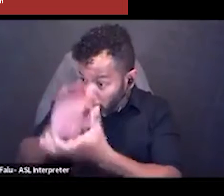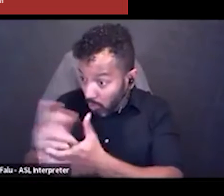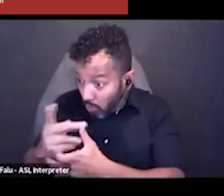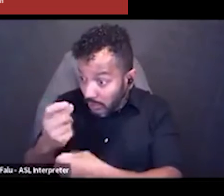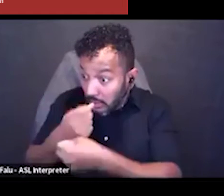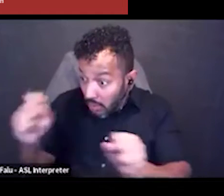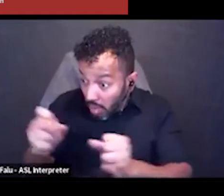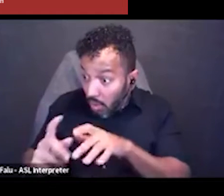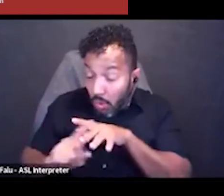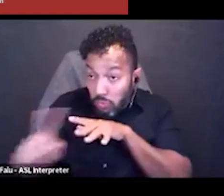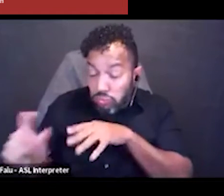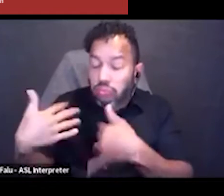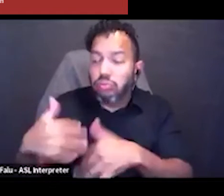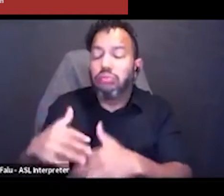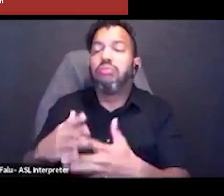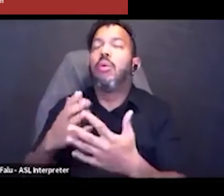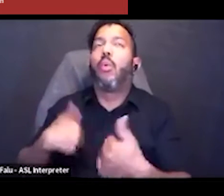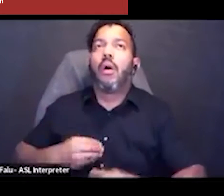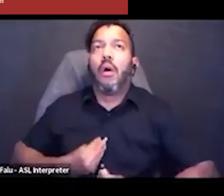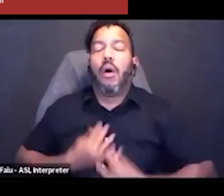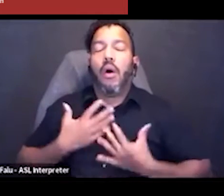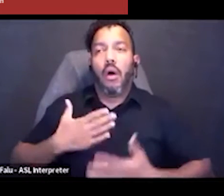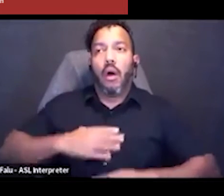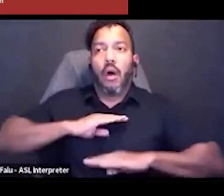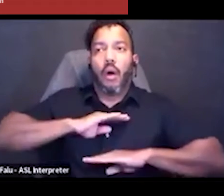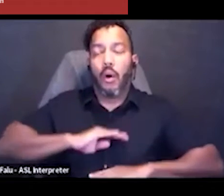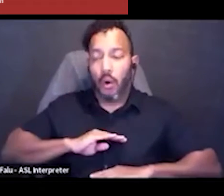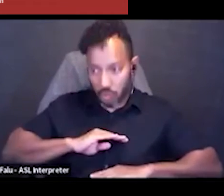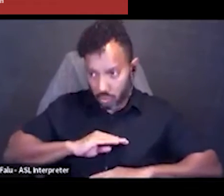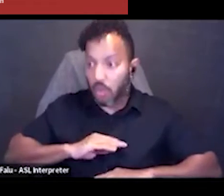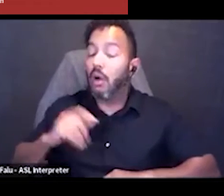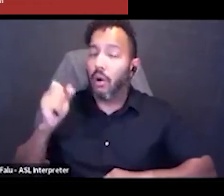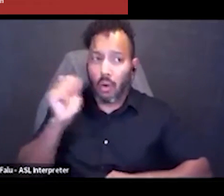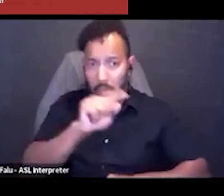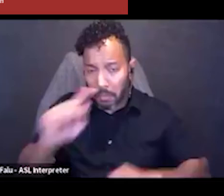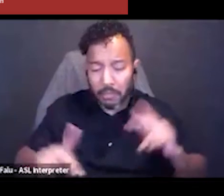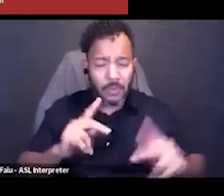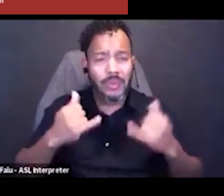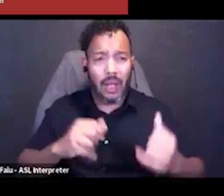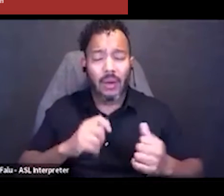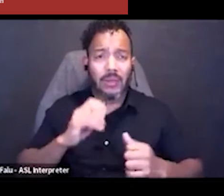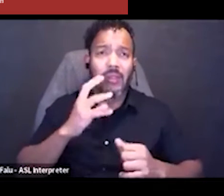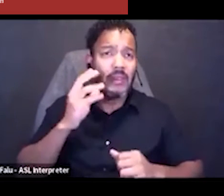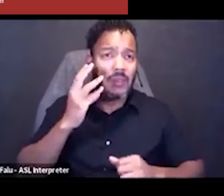by these fires this evening and all of the concurrent disasters that are happening during